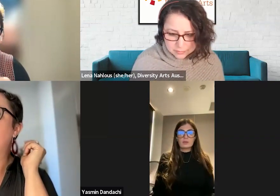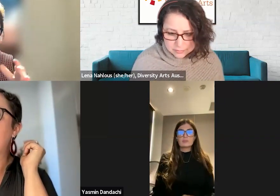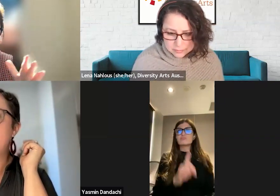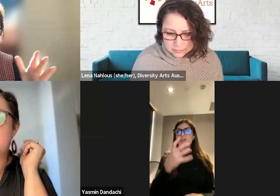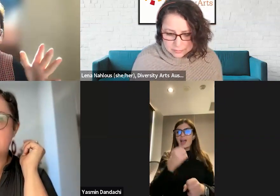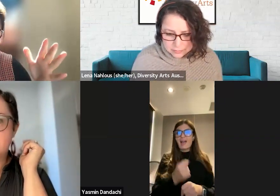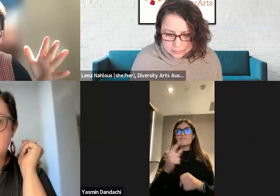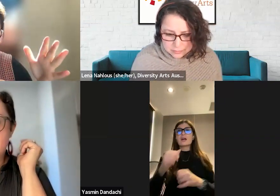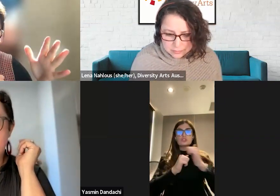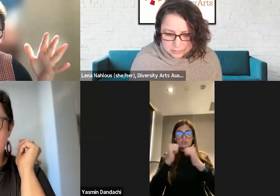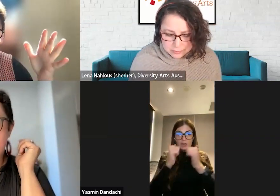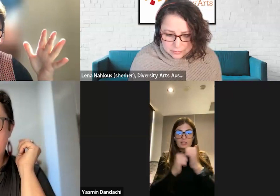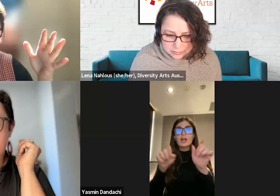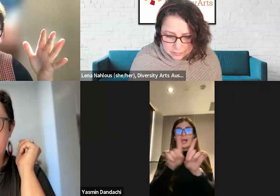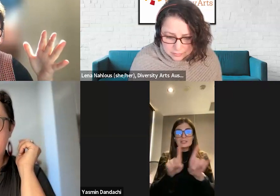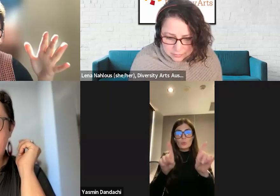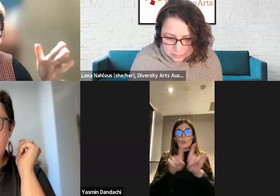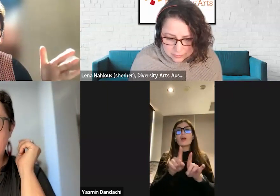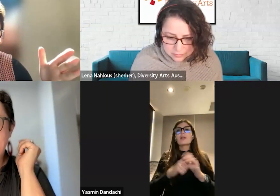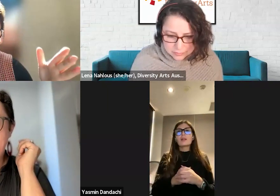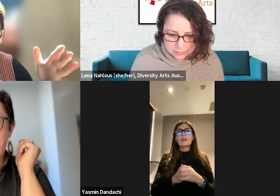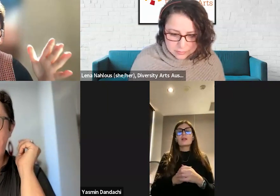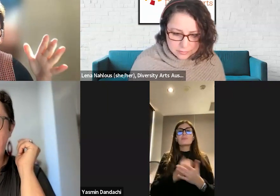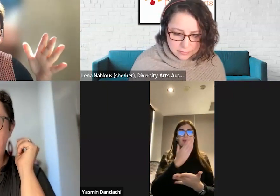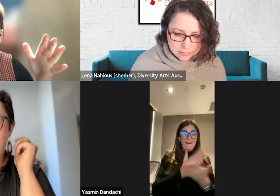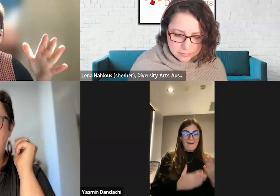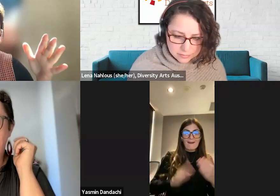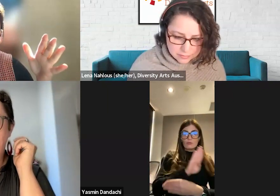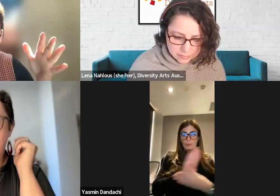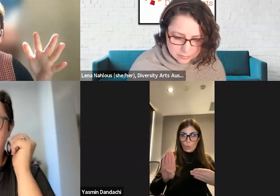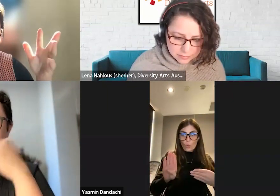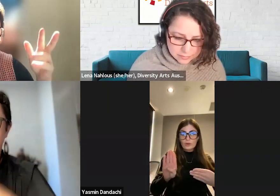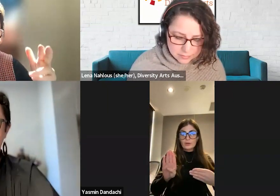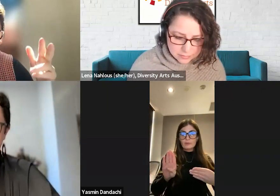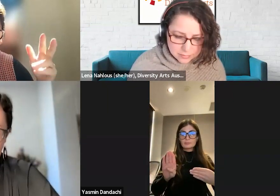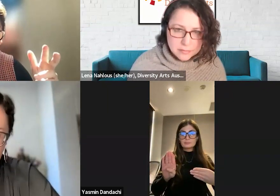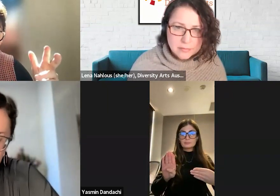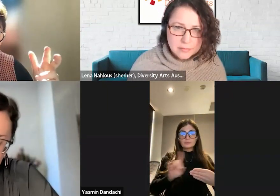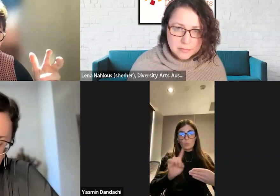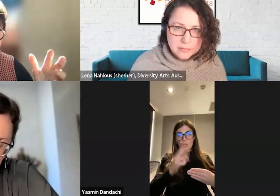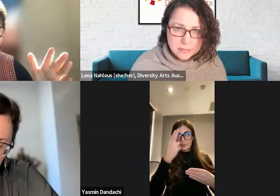representative structure, where they've got half of the board, what they call designated leaders.